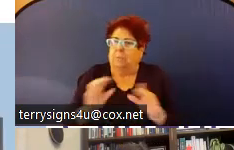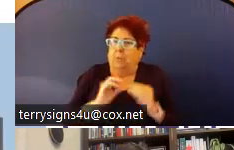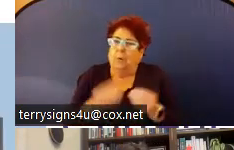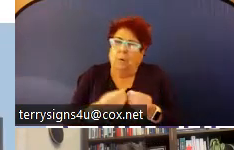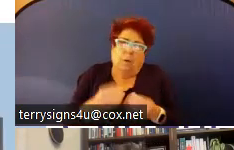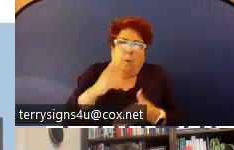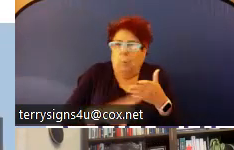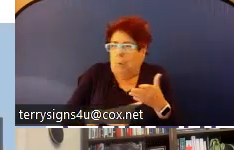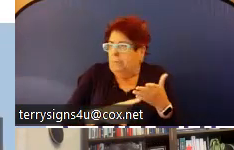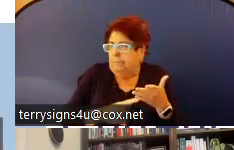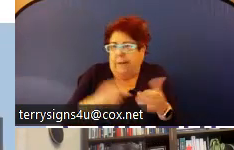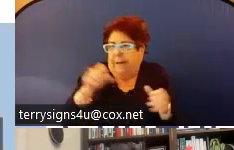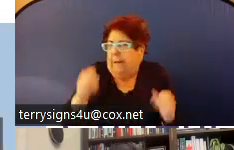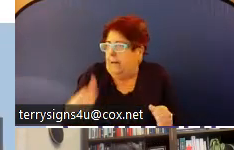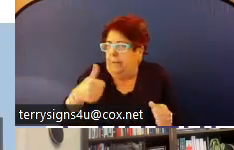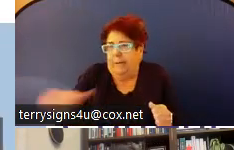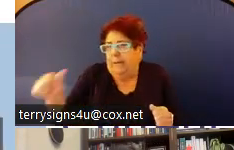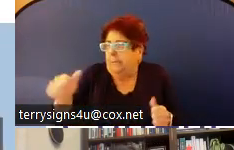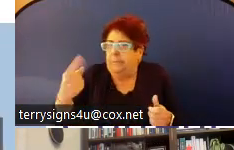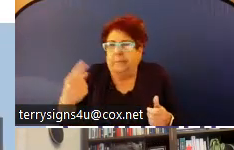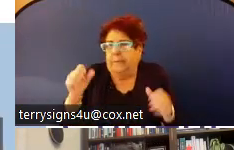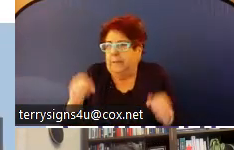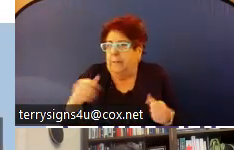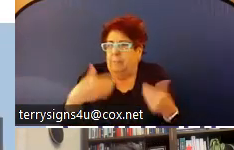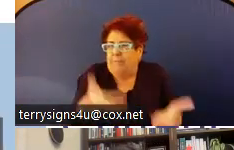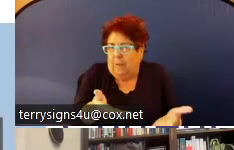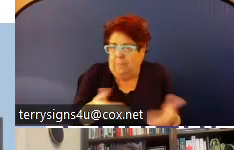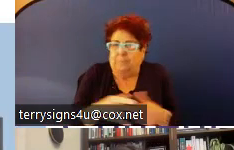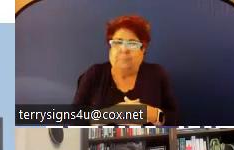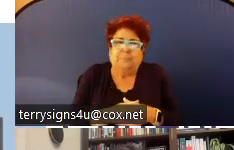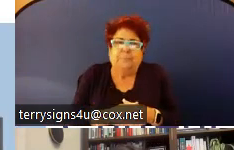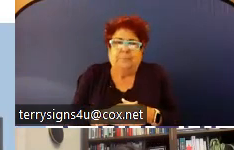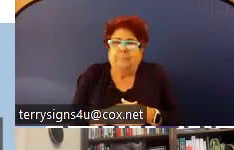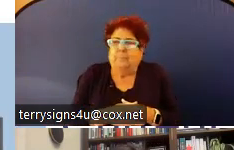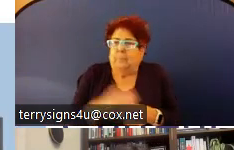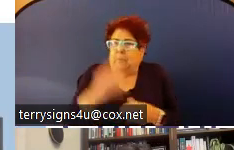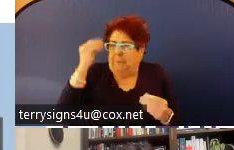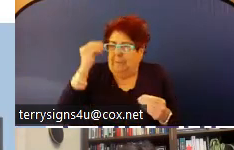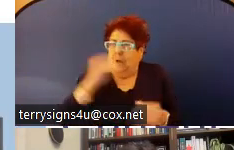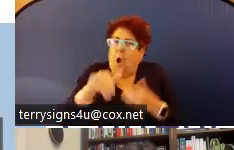and naming all of the different repairs or modifications this person might actually need.